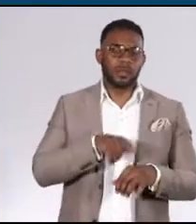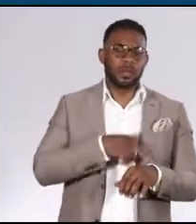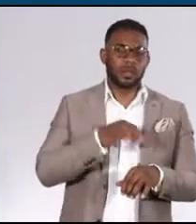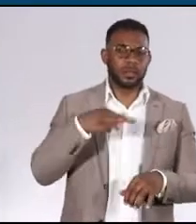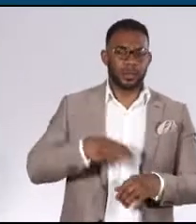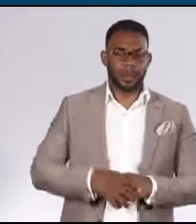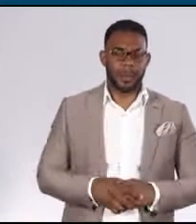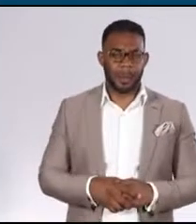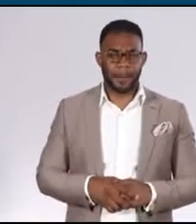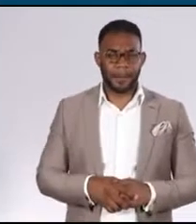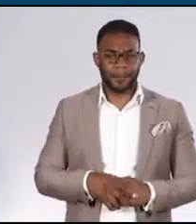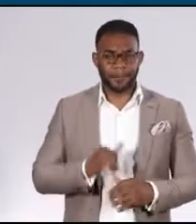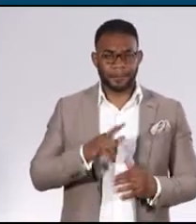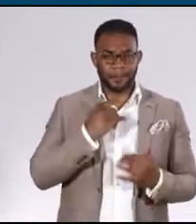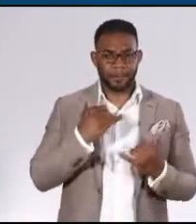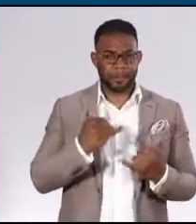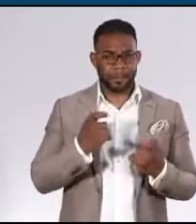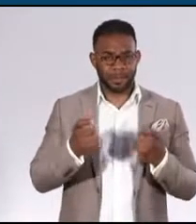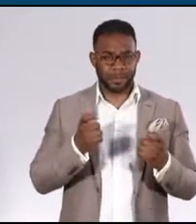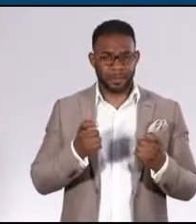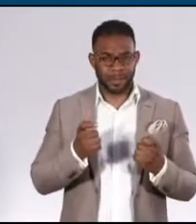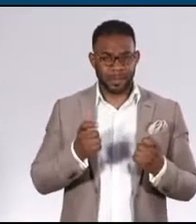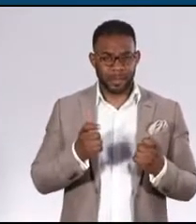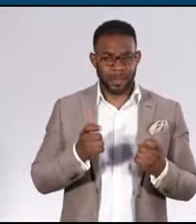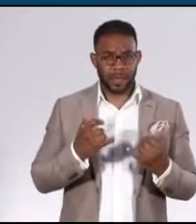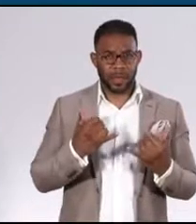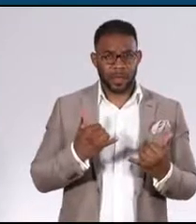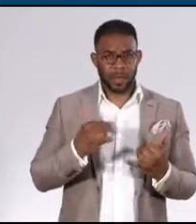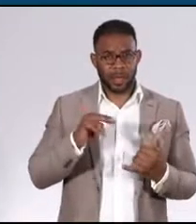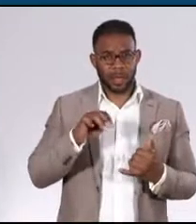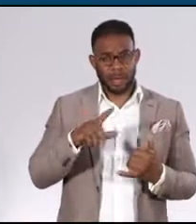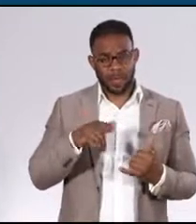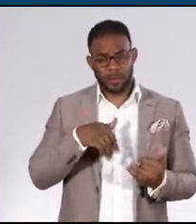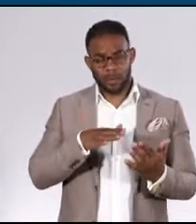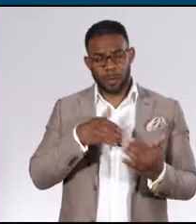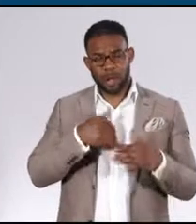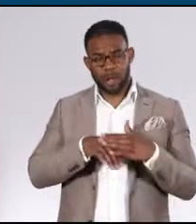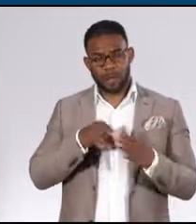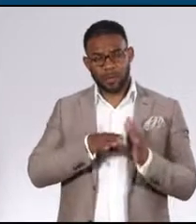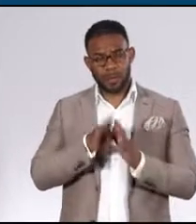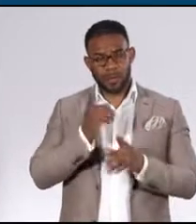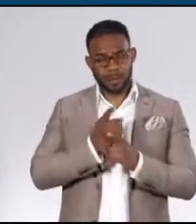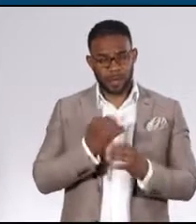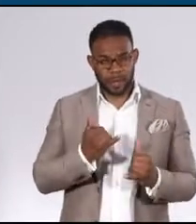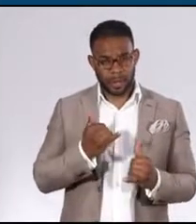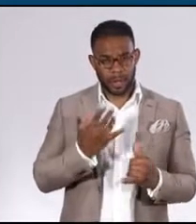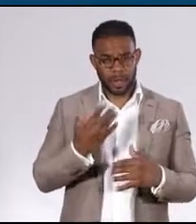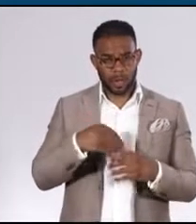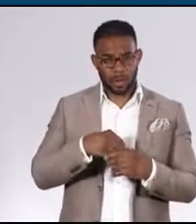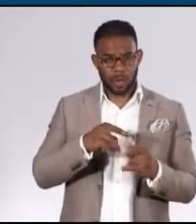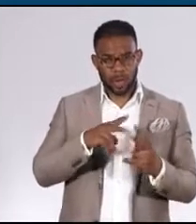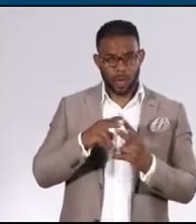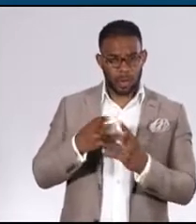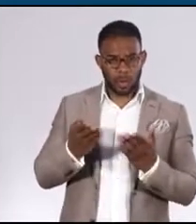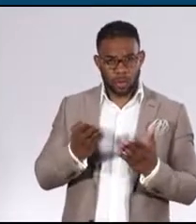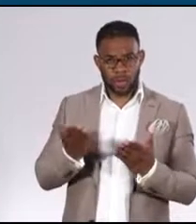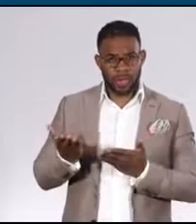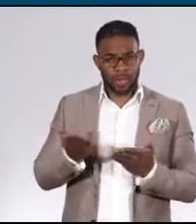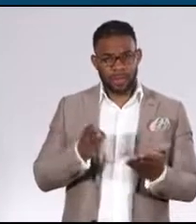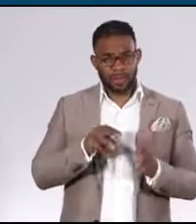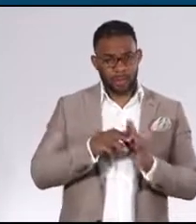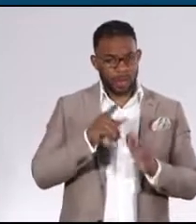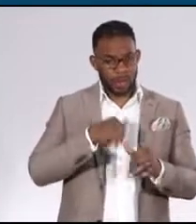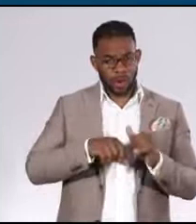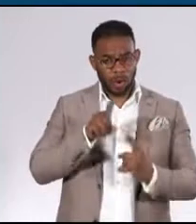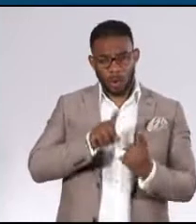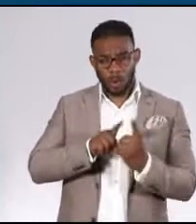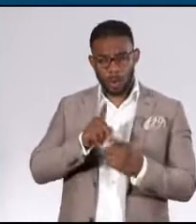Now this is a current management. A current novel approaches under development right now include alternative service delivery models around one on one care in a clinic based setting.